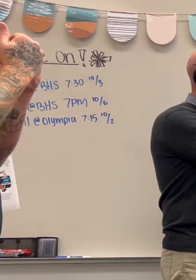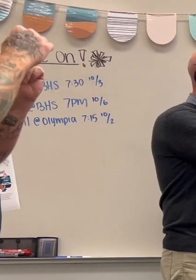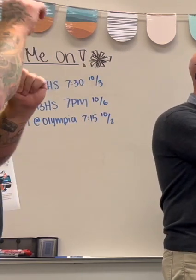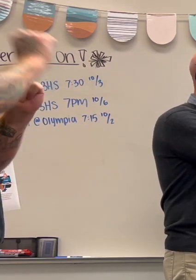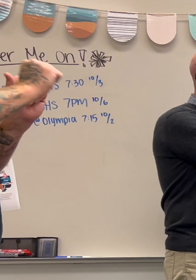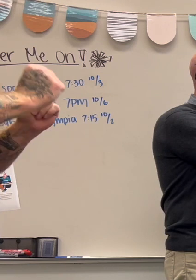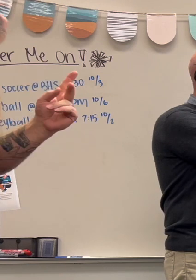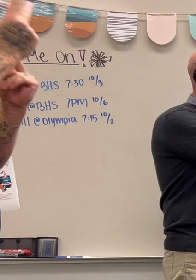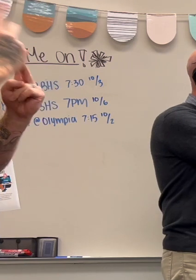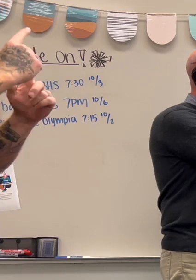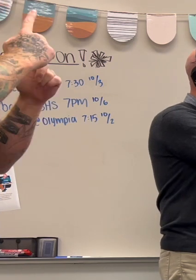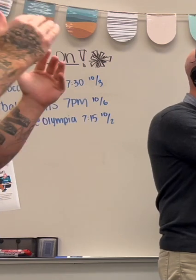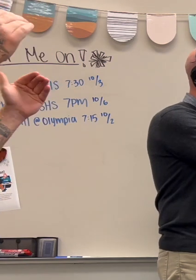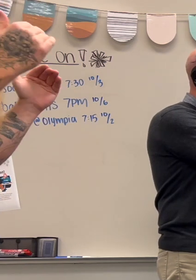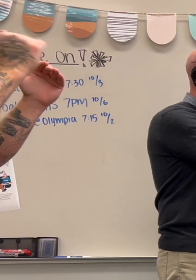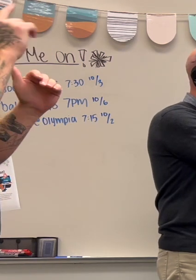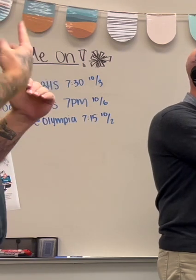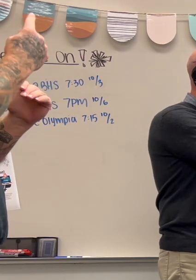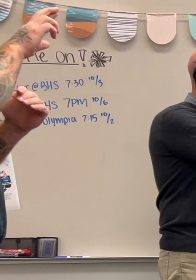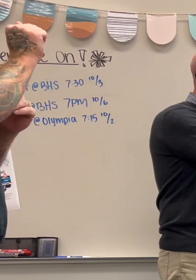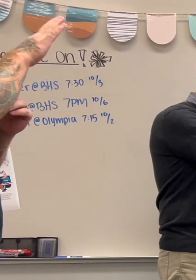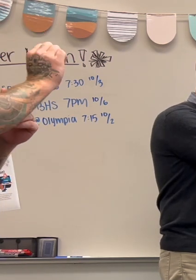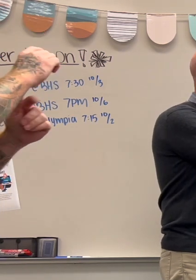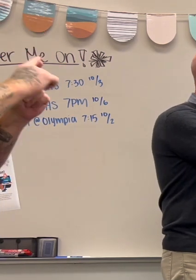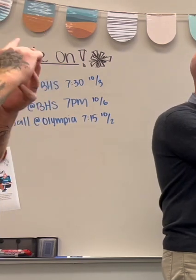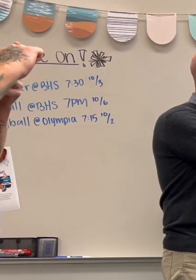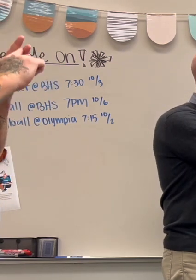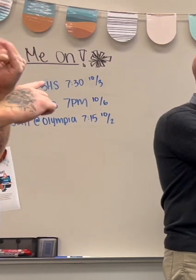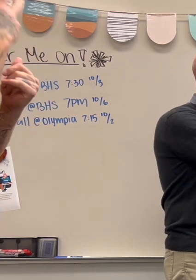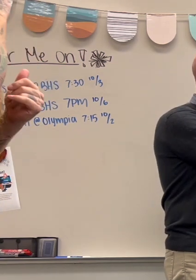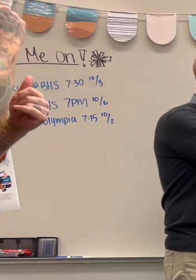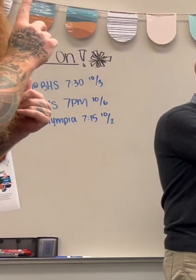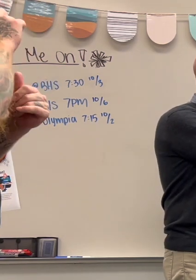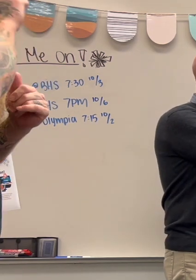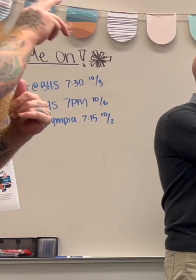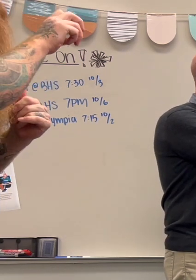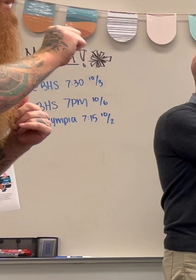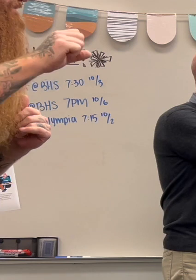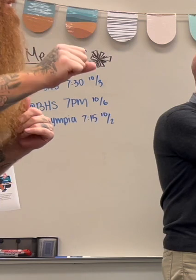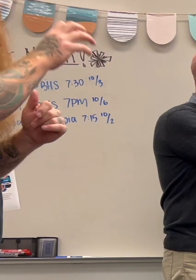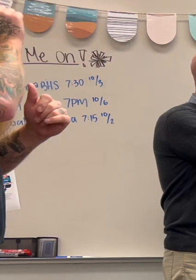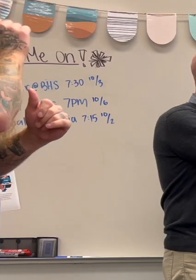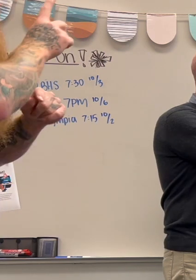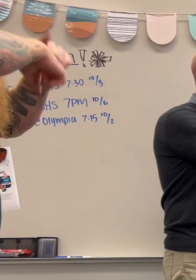able to see the diversity not only in race but in experience in deafness in age that was incredible